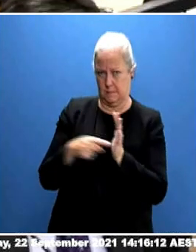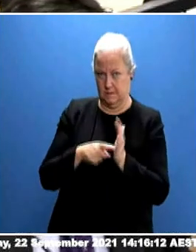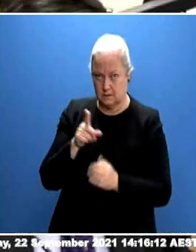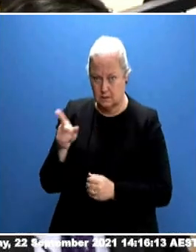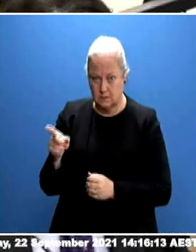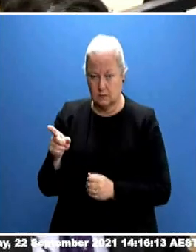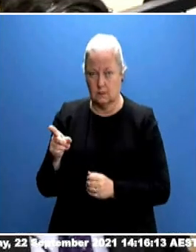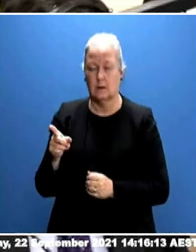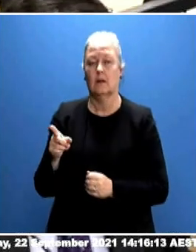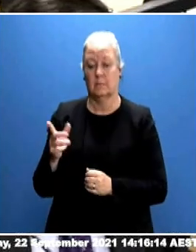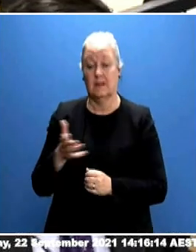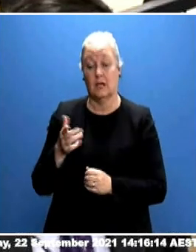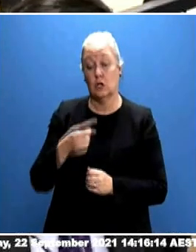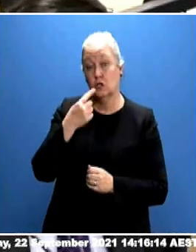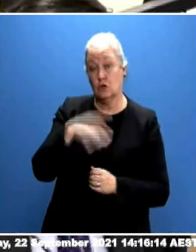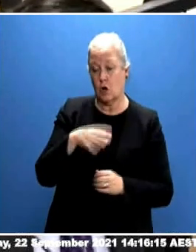a child or young person in the Kath French Centre.